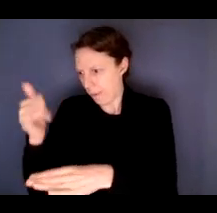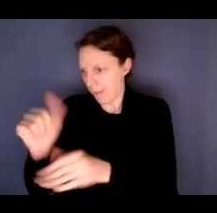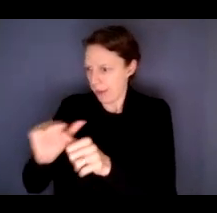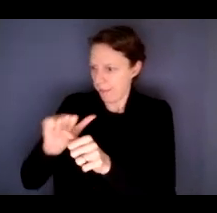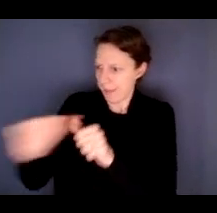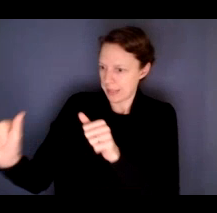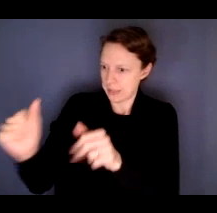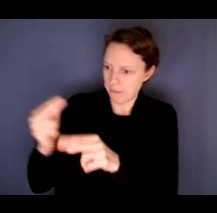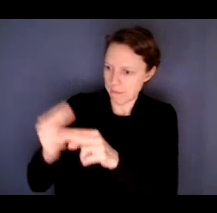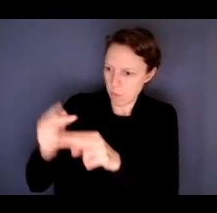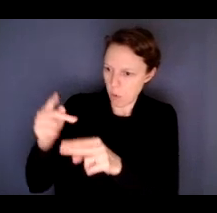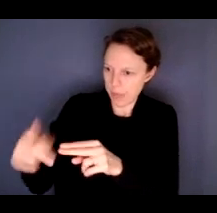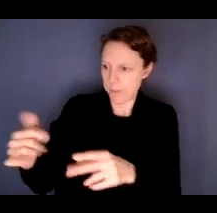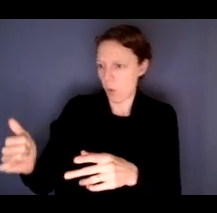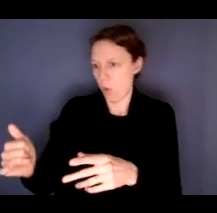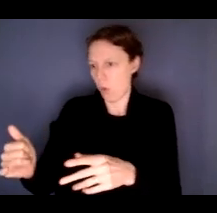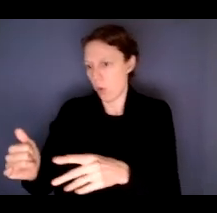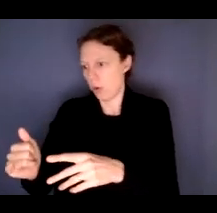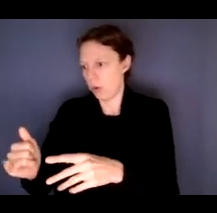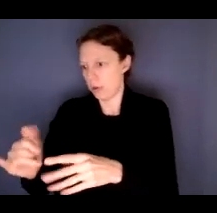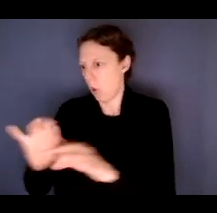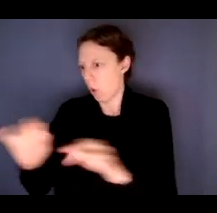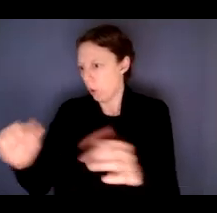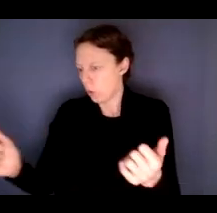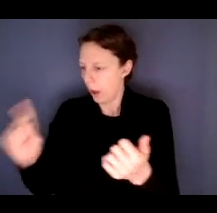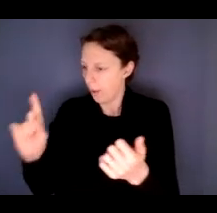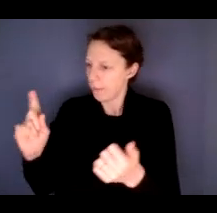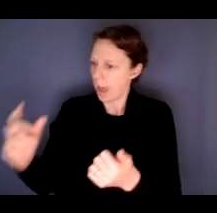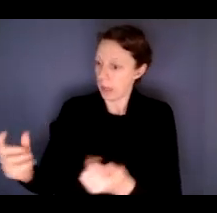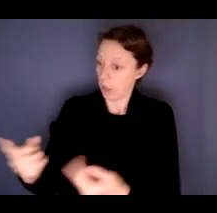be in conflict with their best interests but we are required to take instructions,